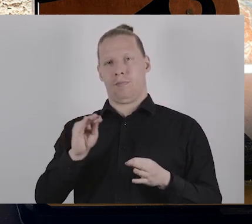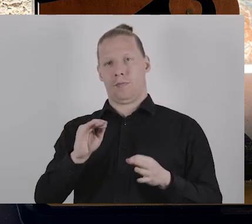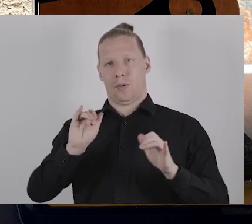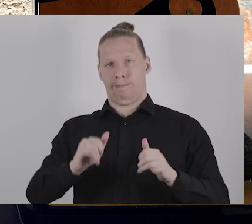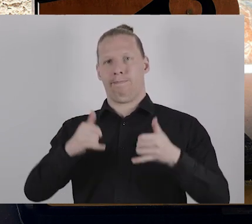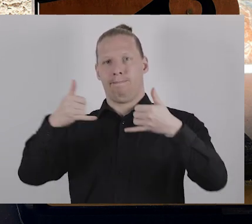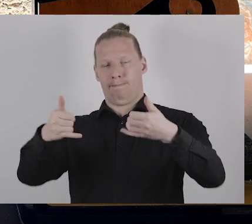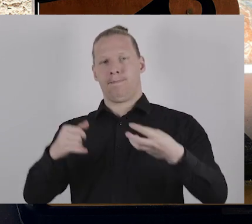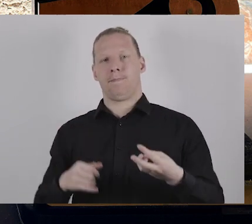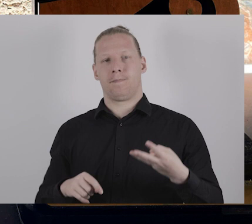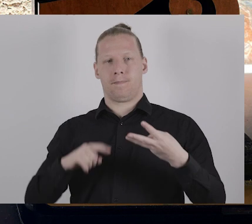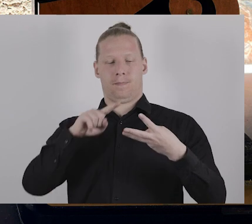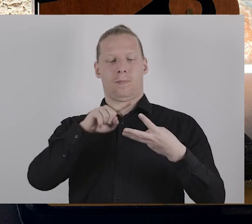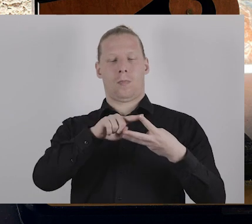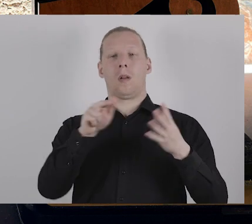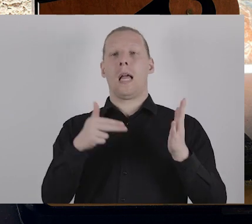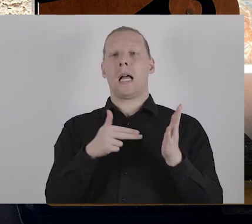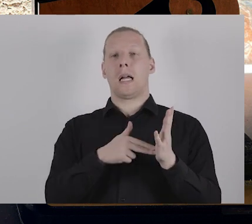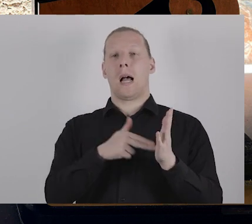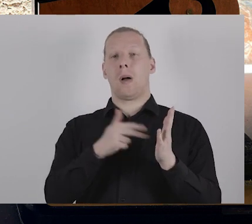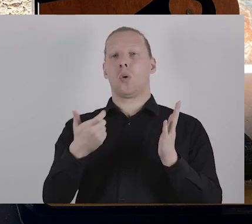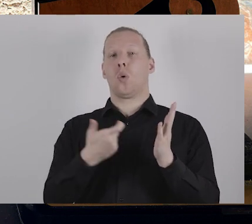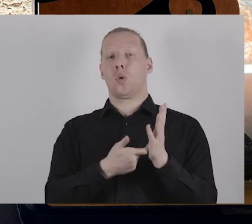as confirmed by our panel of judges.